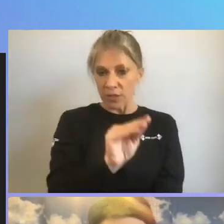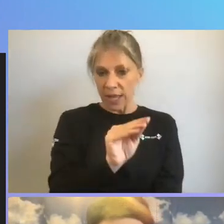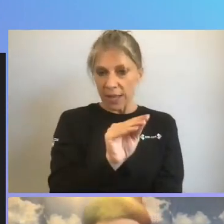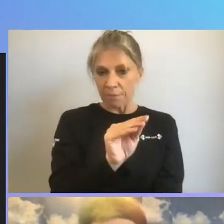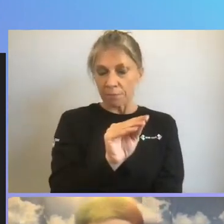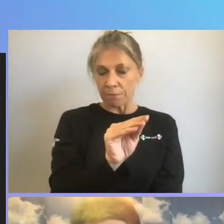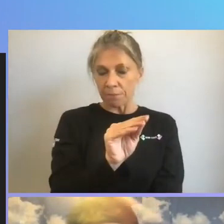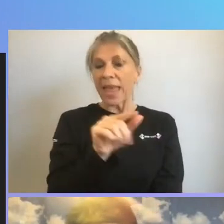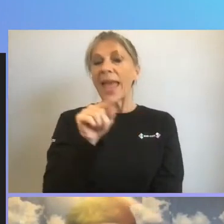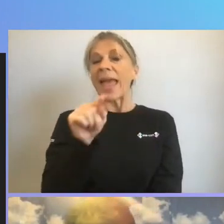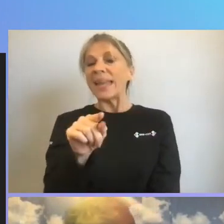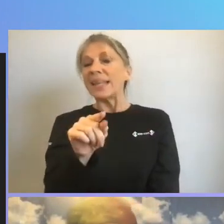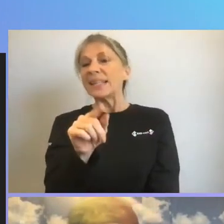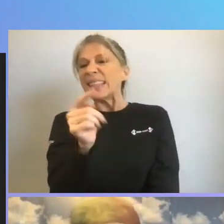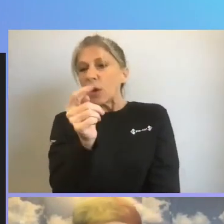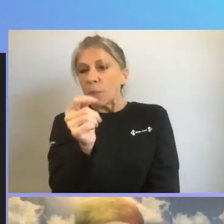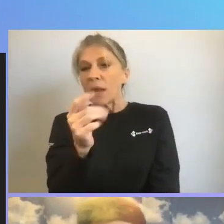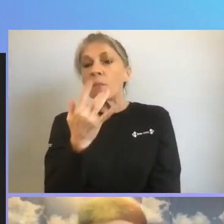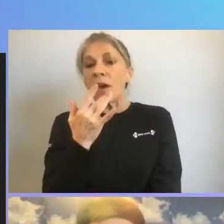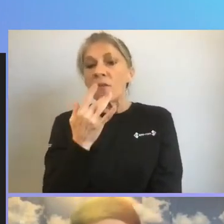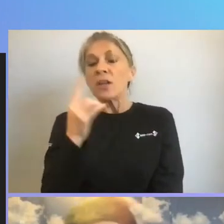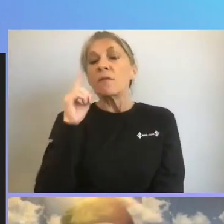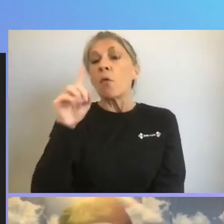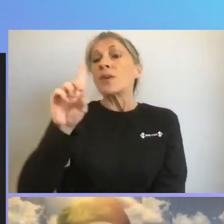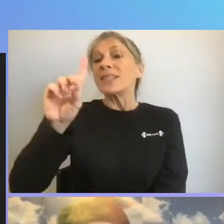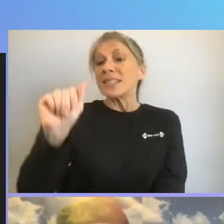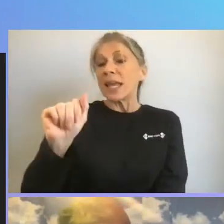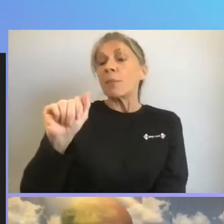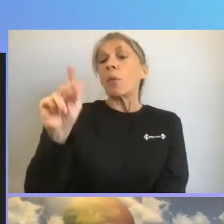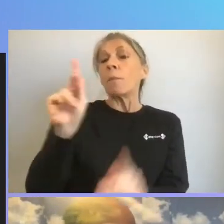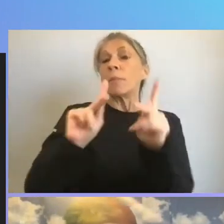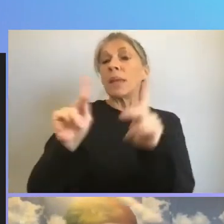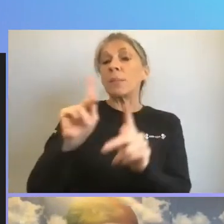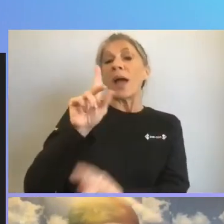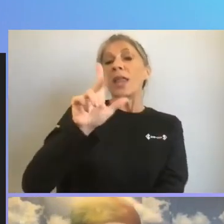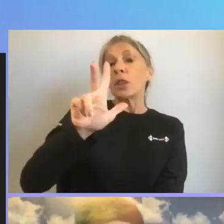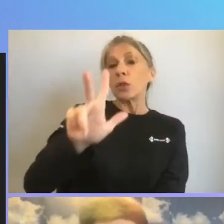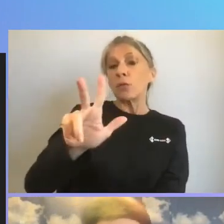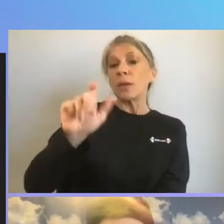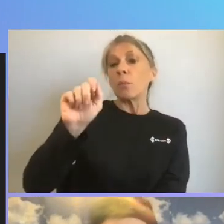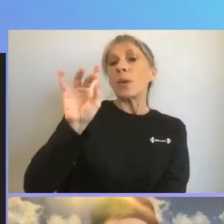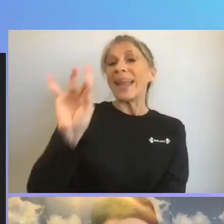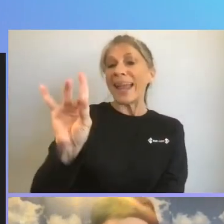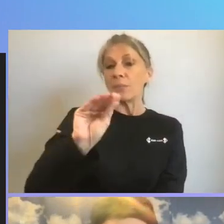preference for disabled people